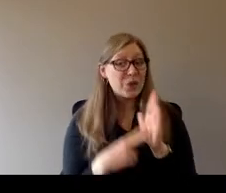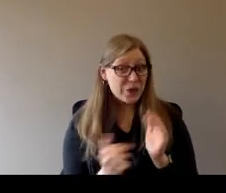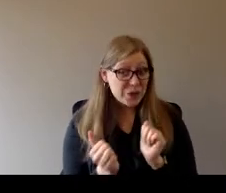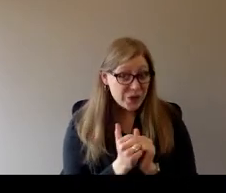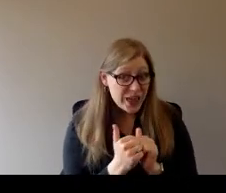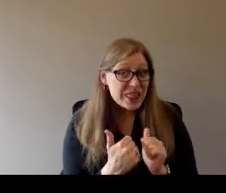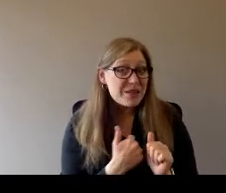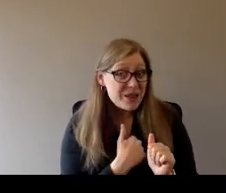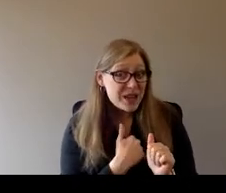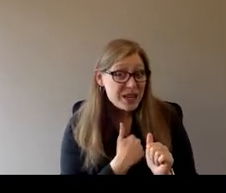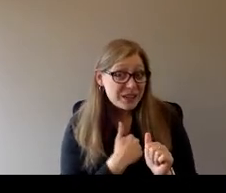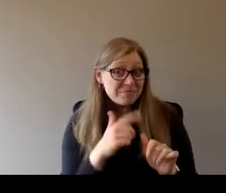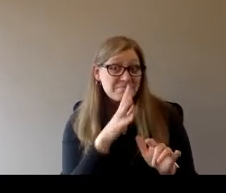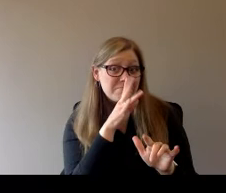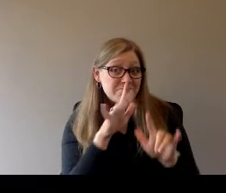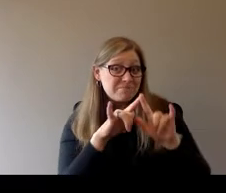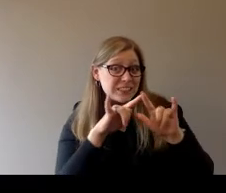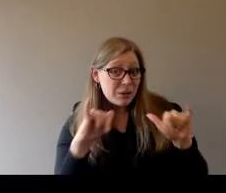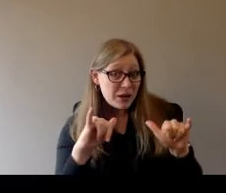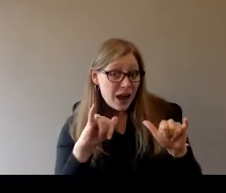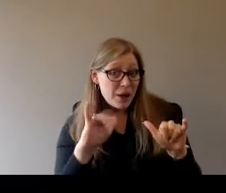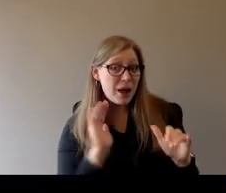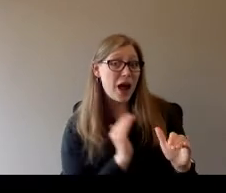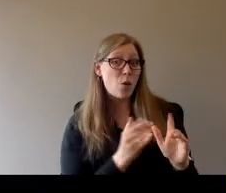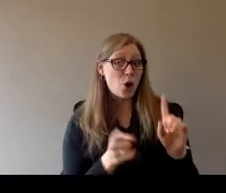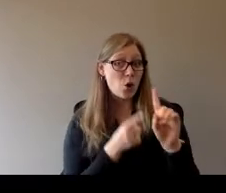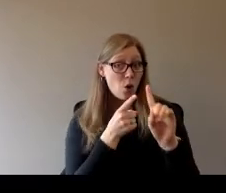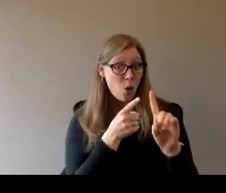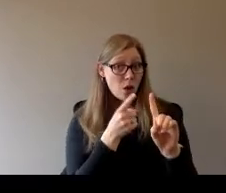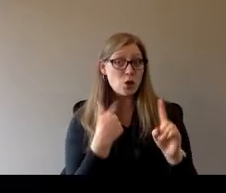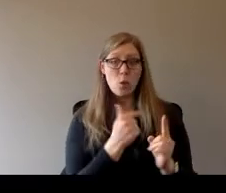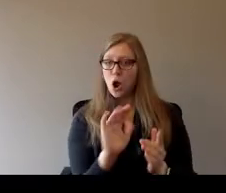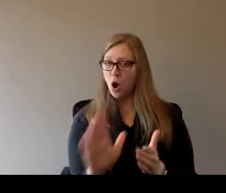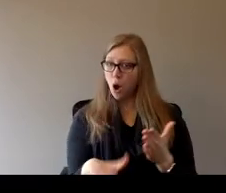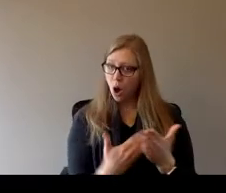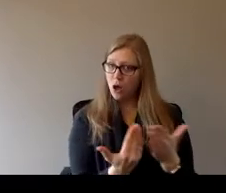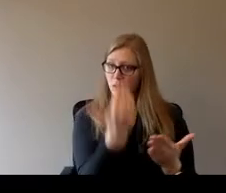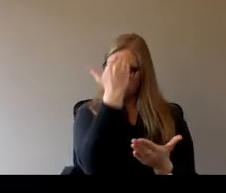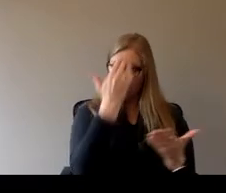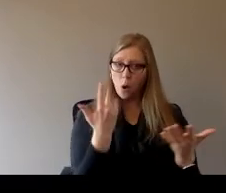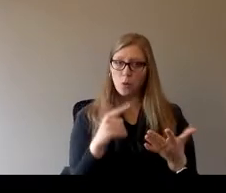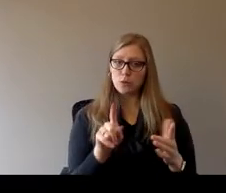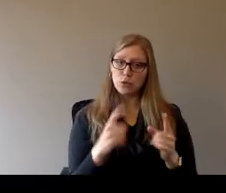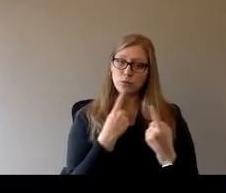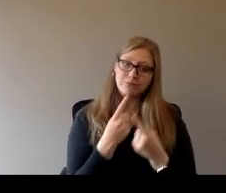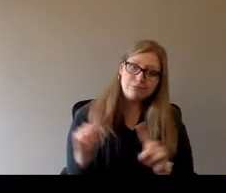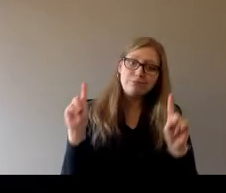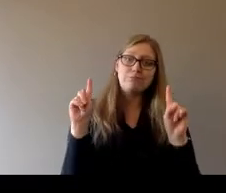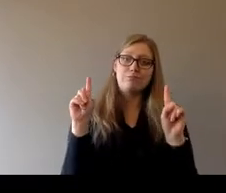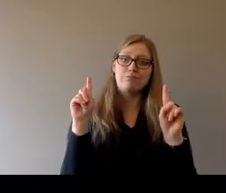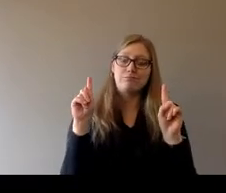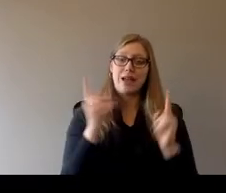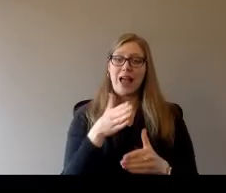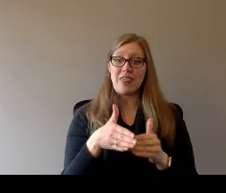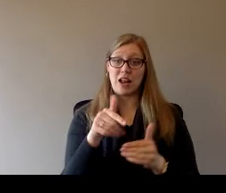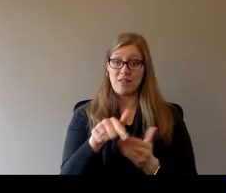So we are all super familiar with what we're supposed to achieve and accomplish at the end of this lesson.